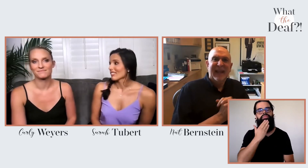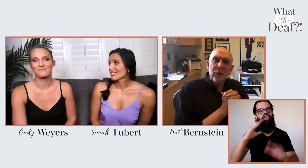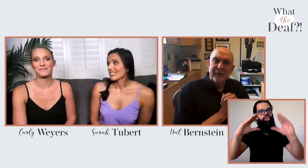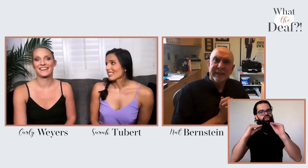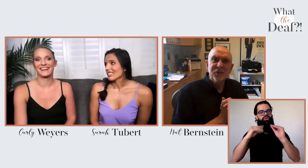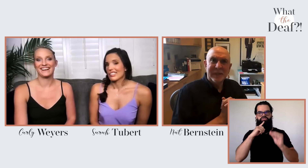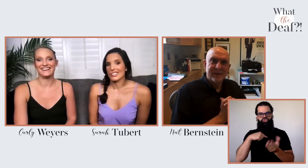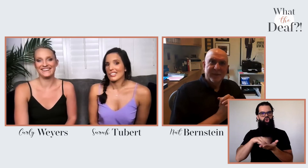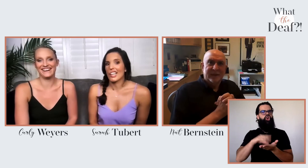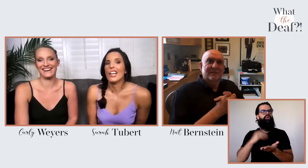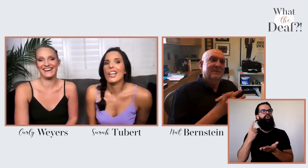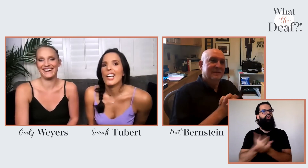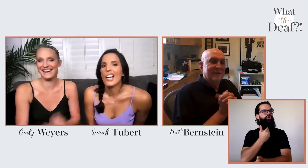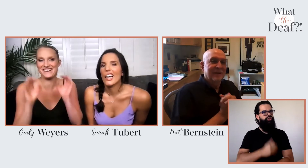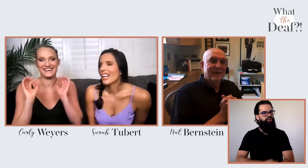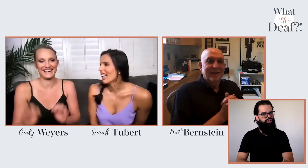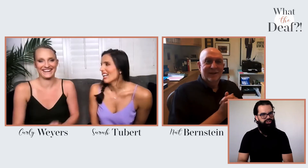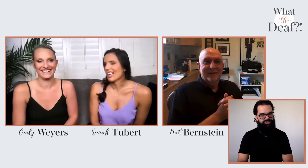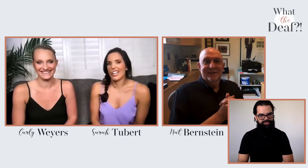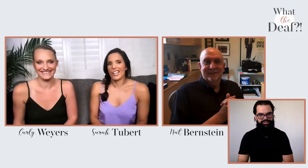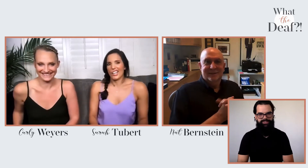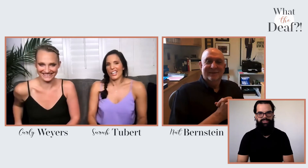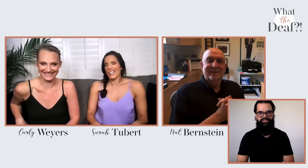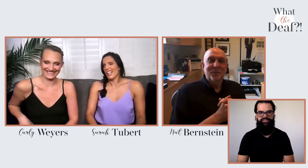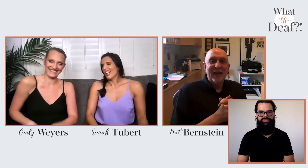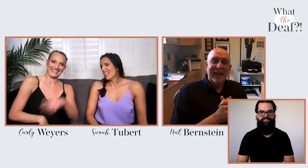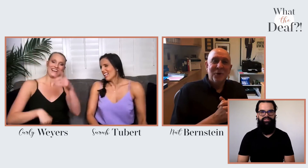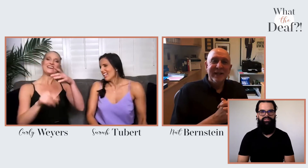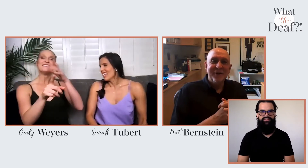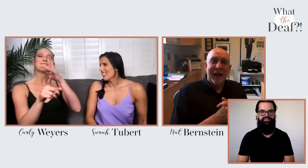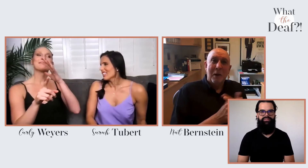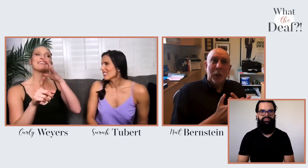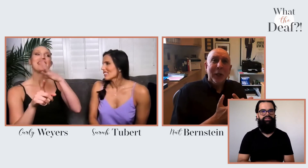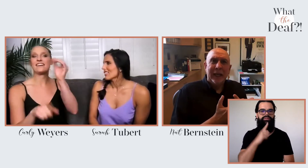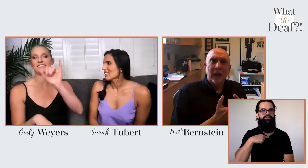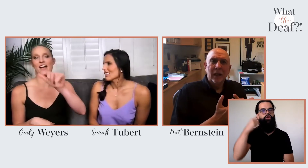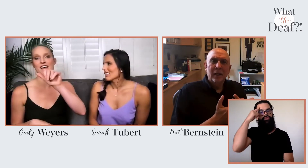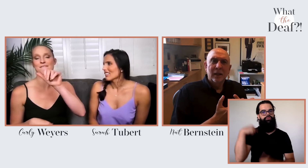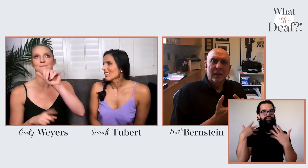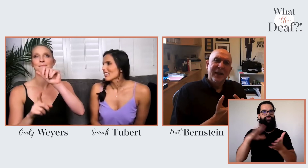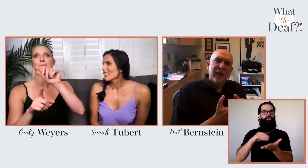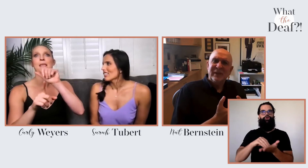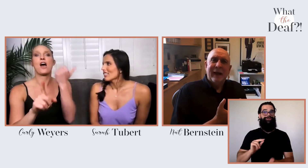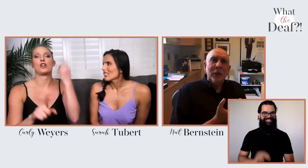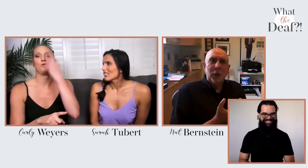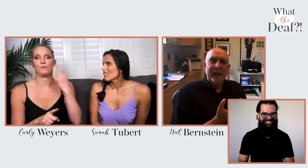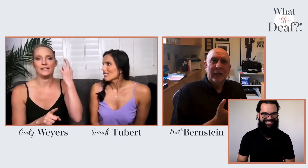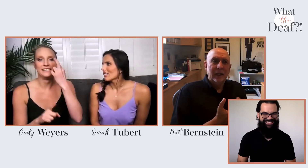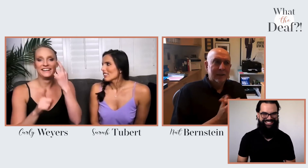Thank you for teaching me something, so now I'm learning. I thought I was done learning.